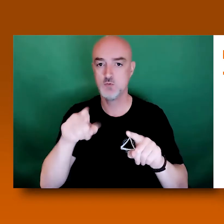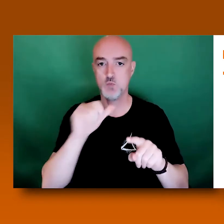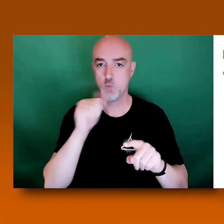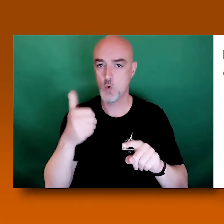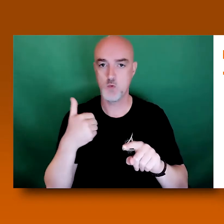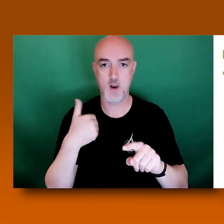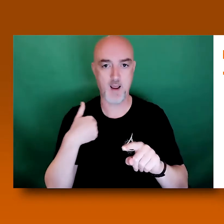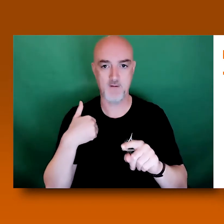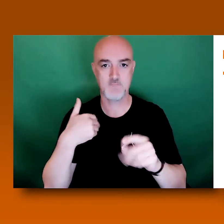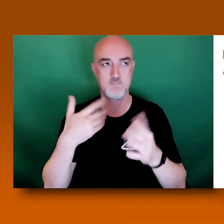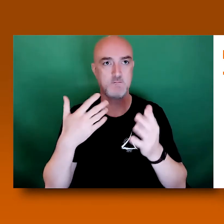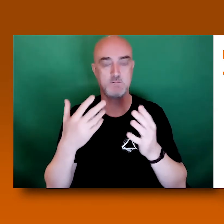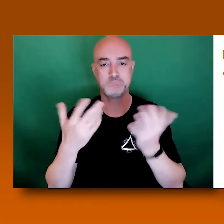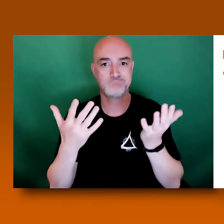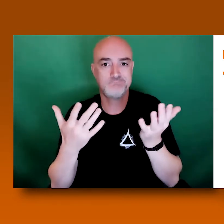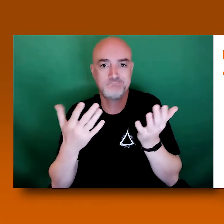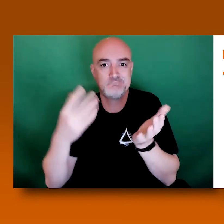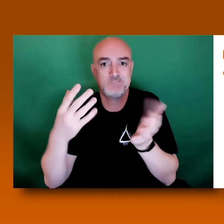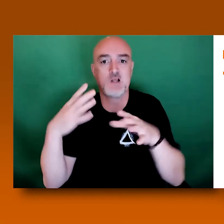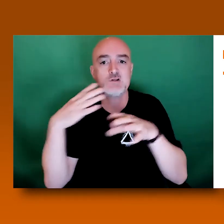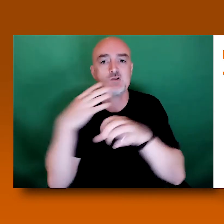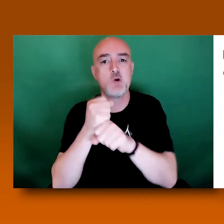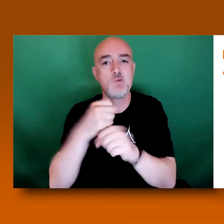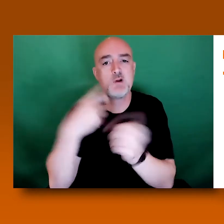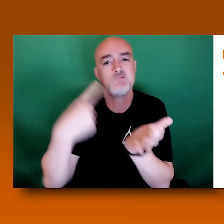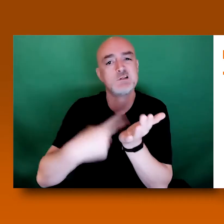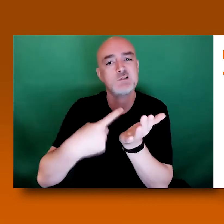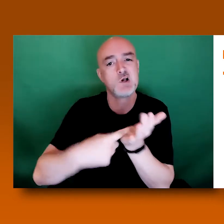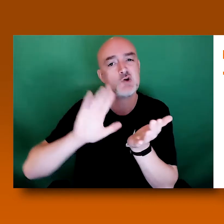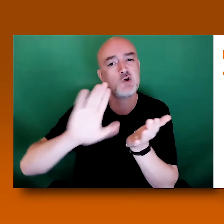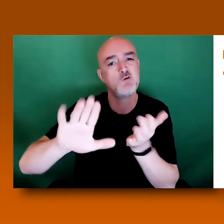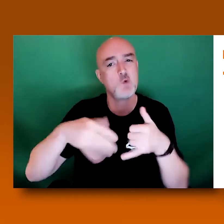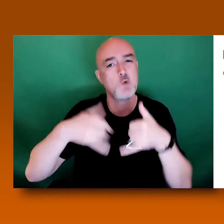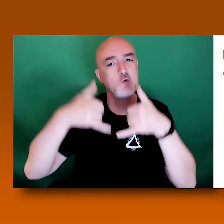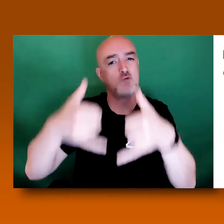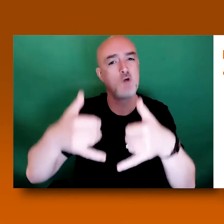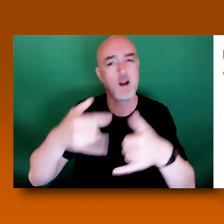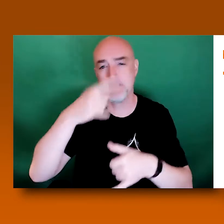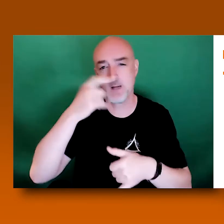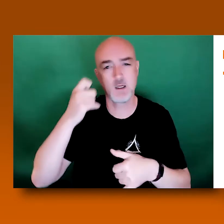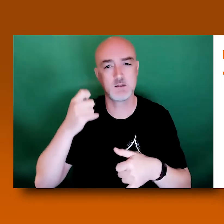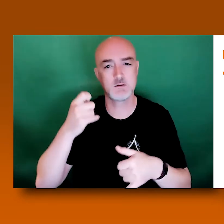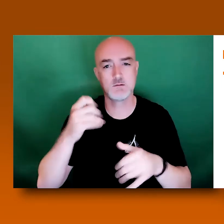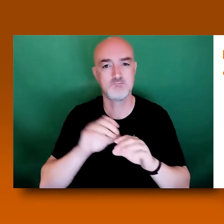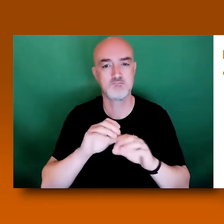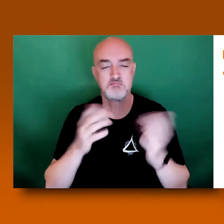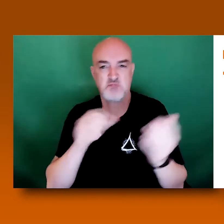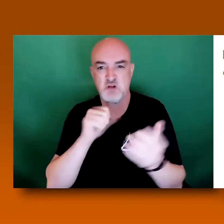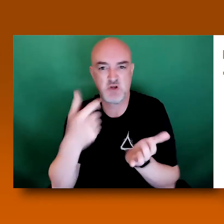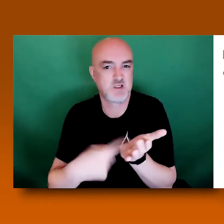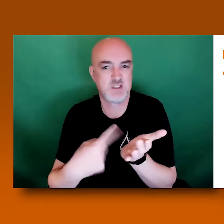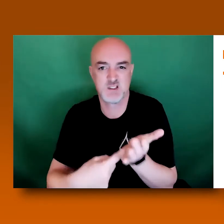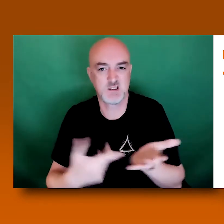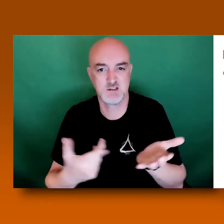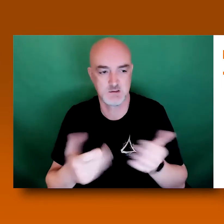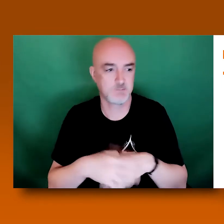You will have feedback from each of the 3 reviewers. But you won't have a summary, because there's nothing to discuss